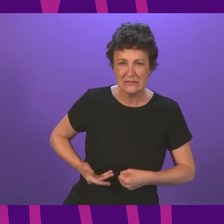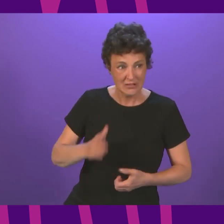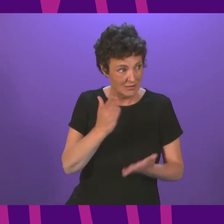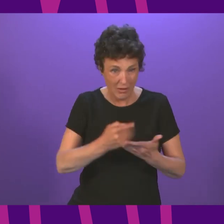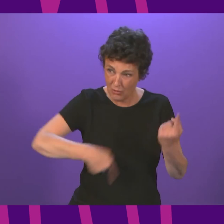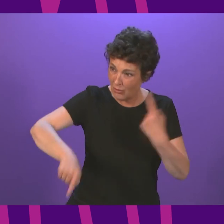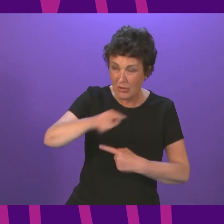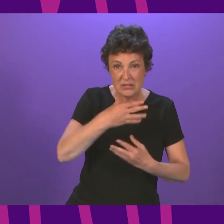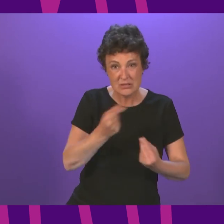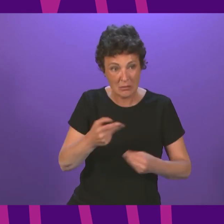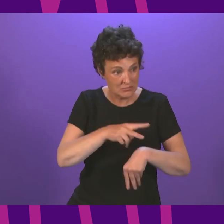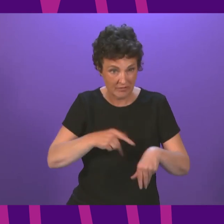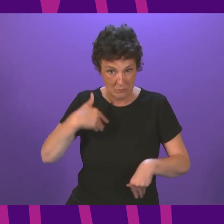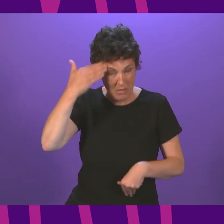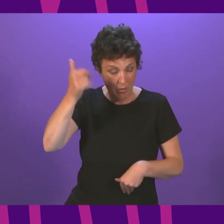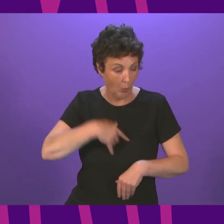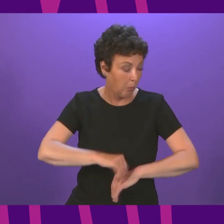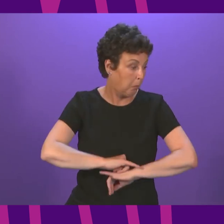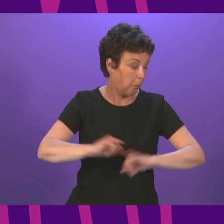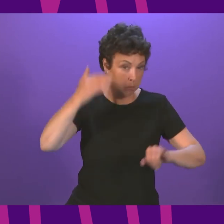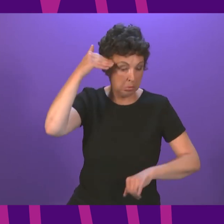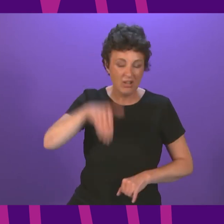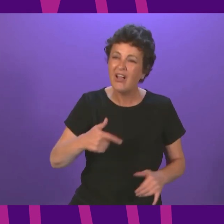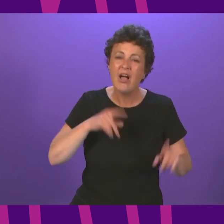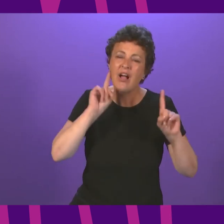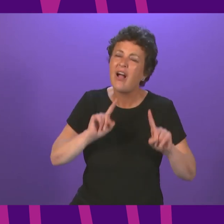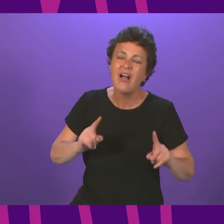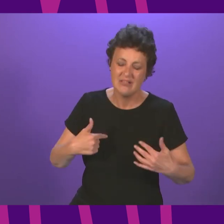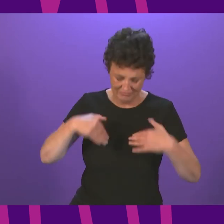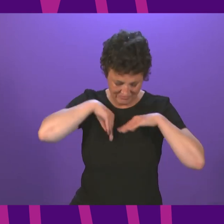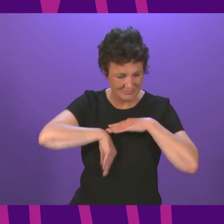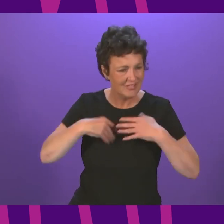secretary promised the document in August 2020 after pressure from my colleagues, but of course it has still not been published.